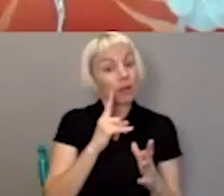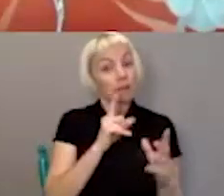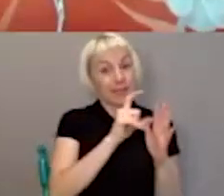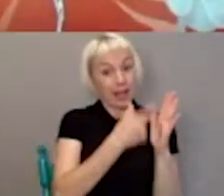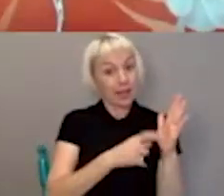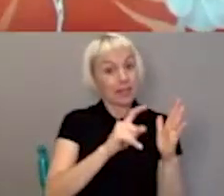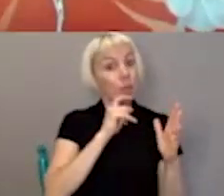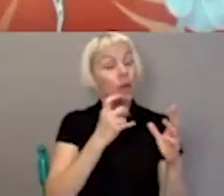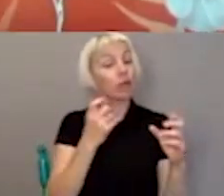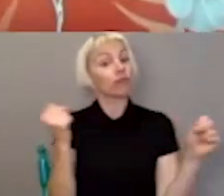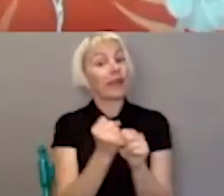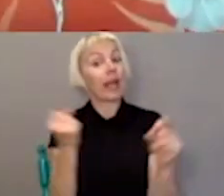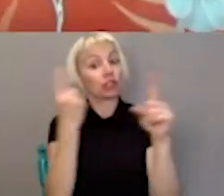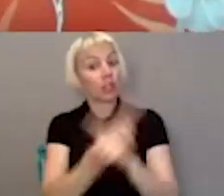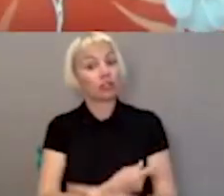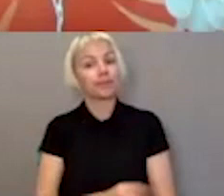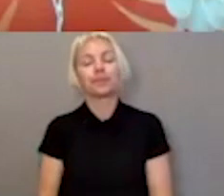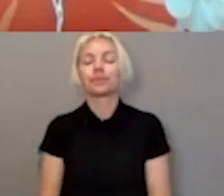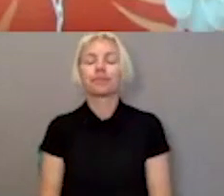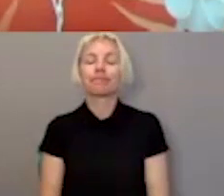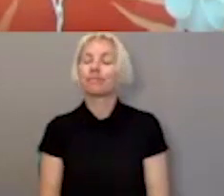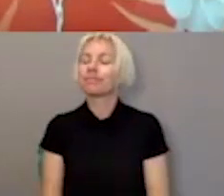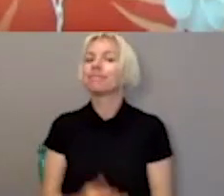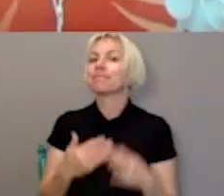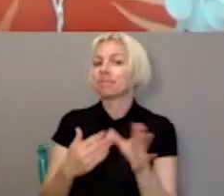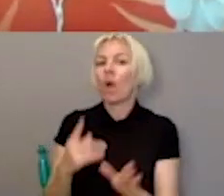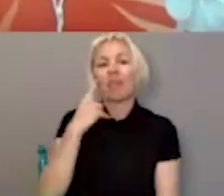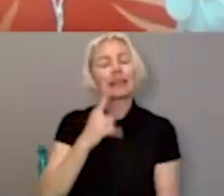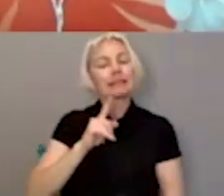about any potential outcomes for the disability royal commission. We've got a really long